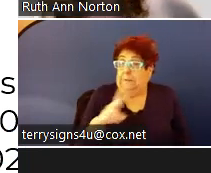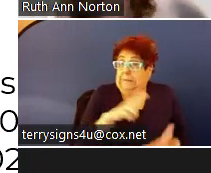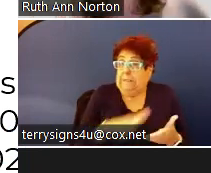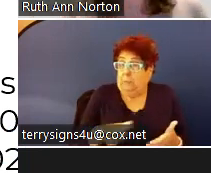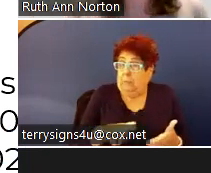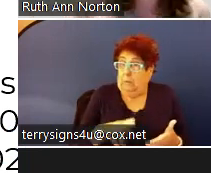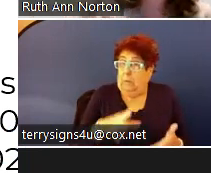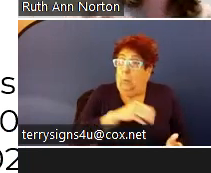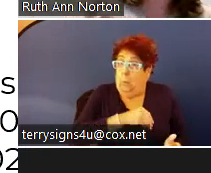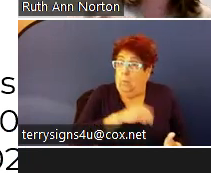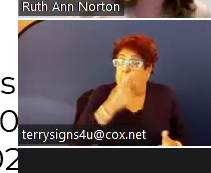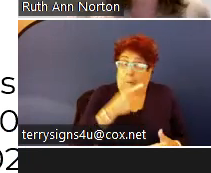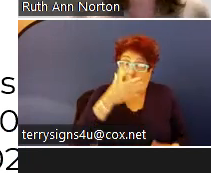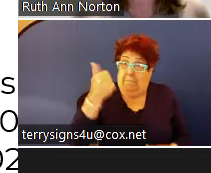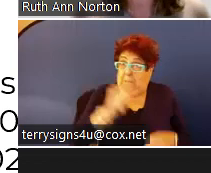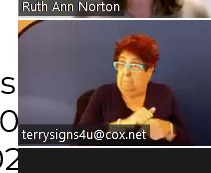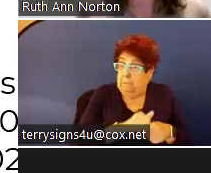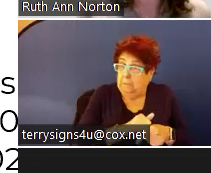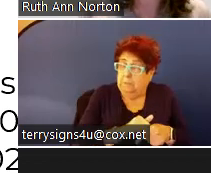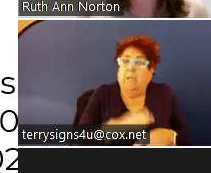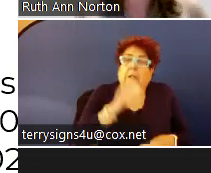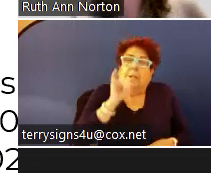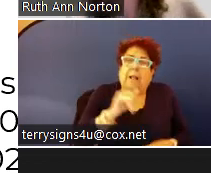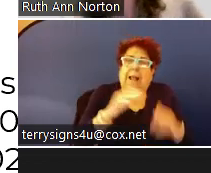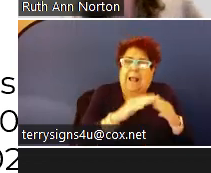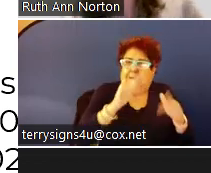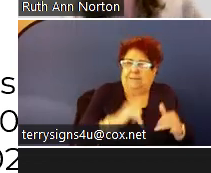practice was to the housing benefits for seniors and co-lead them with a